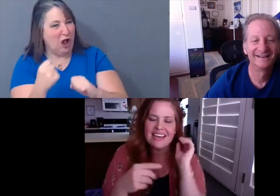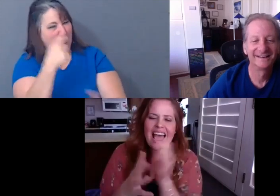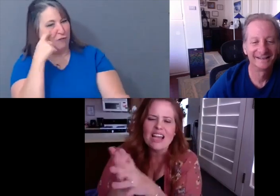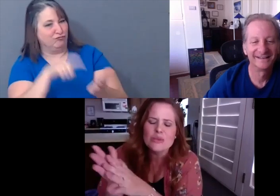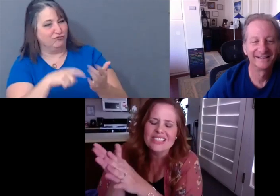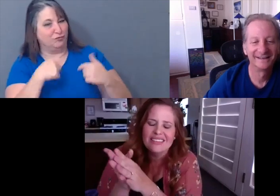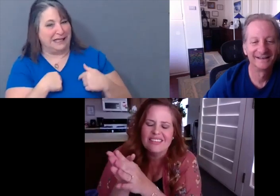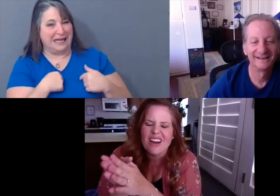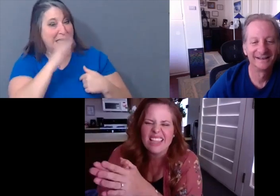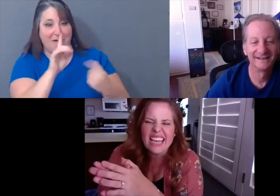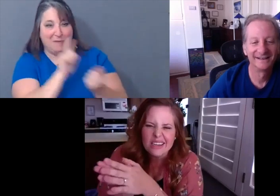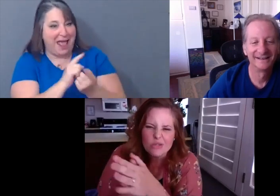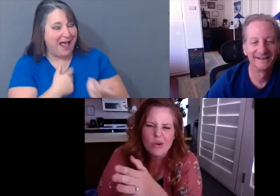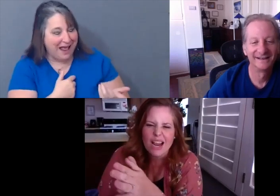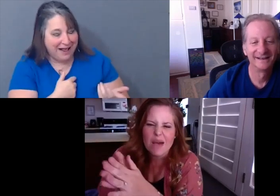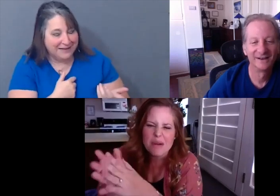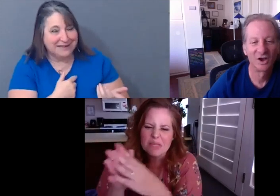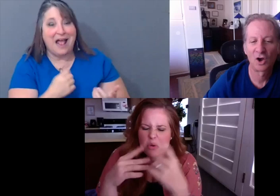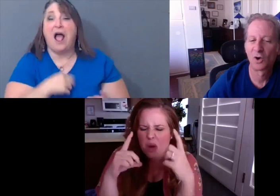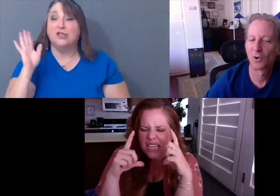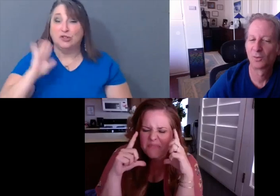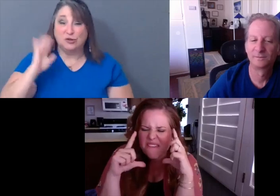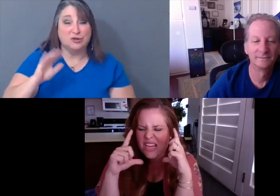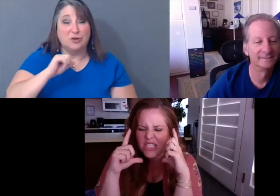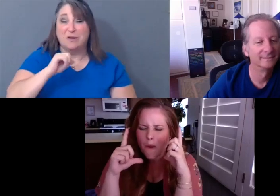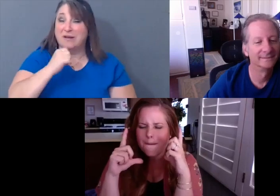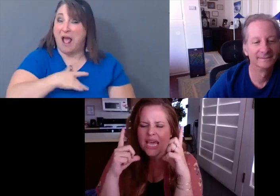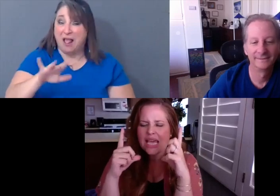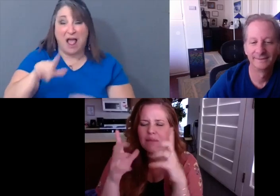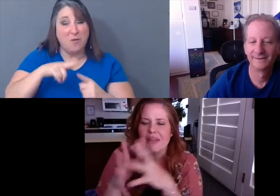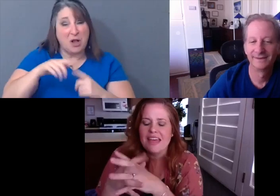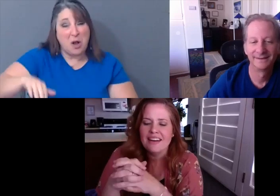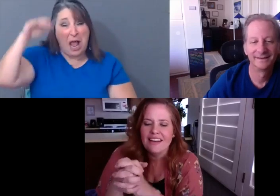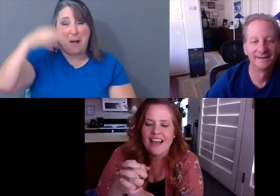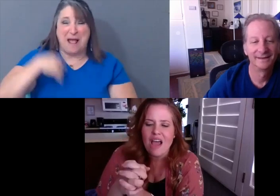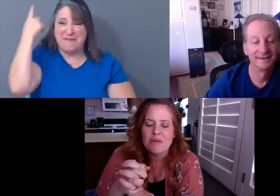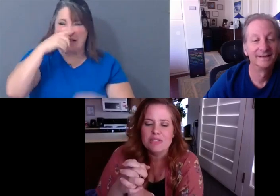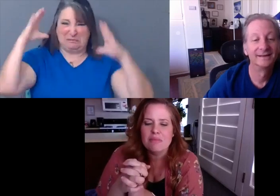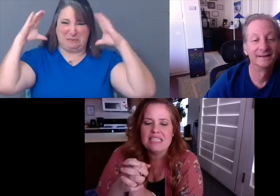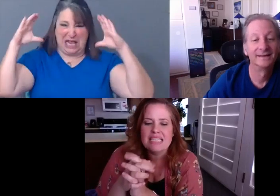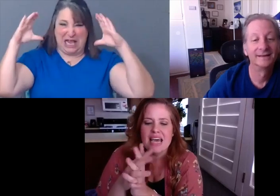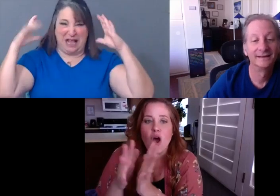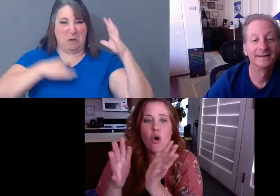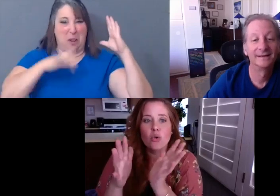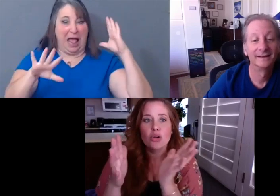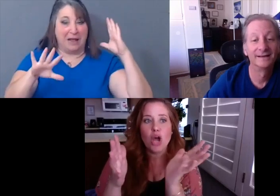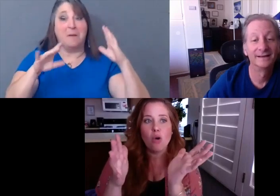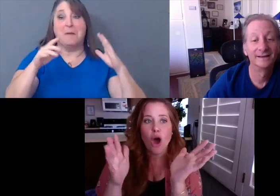And I used to not like it growing up. I'd be like, why is this face so big? But then, I remember somebody said, oh, you know,